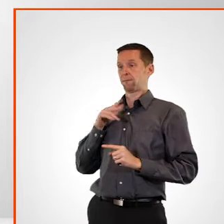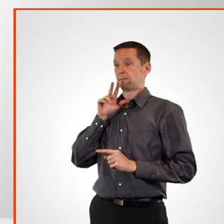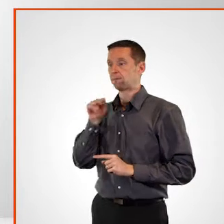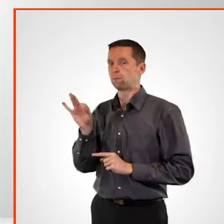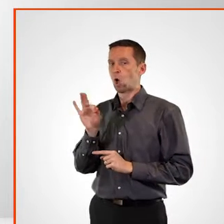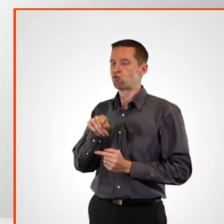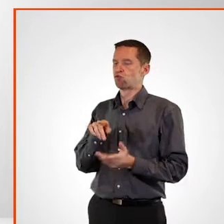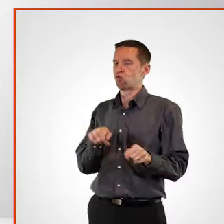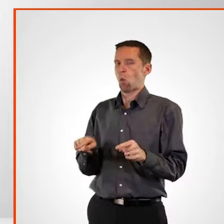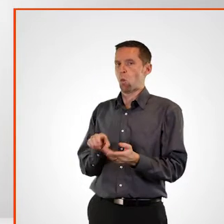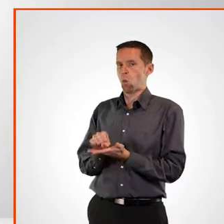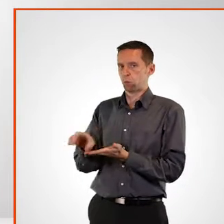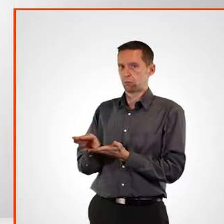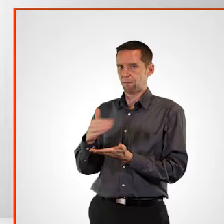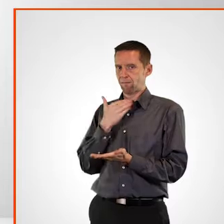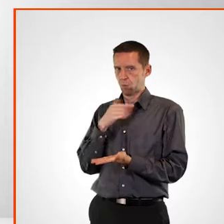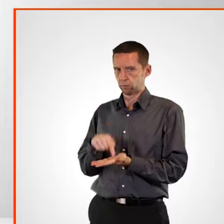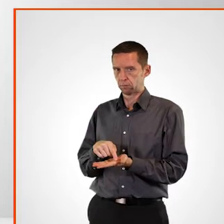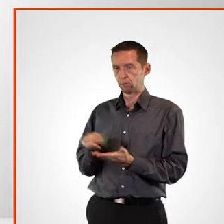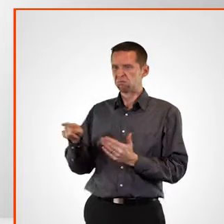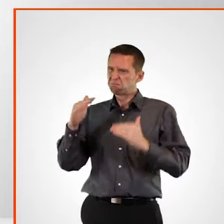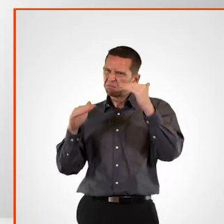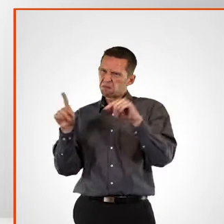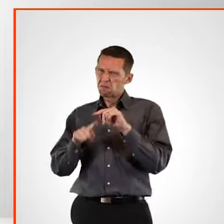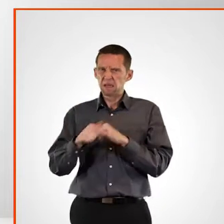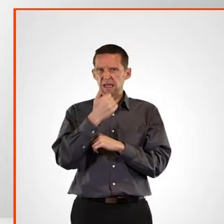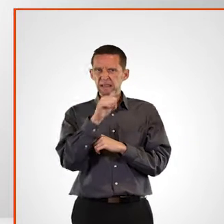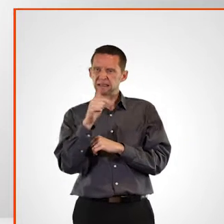these kids were coming out sort of in the 60 to 70 range with PBK words,